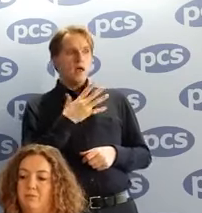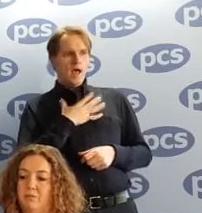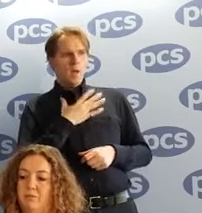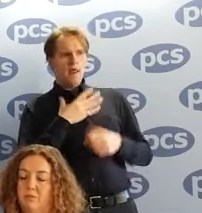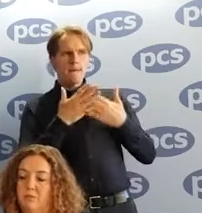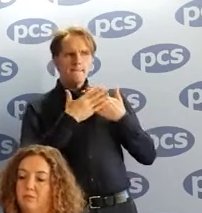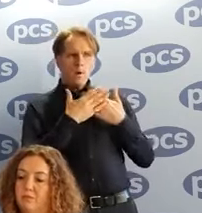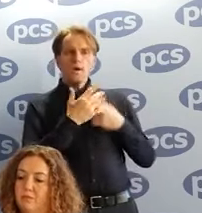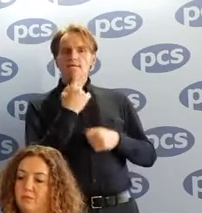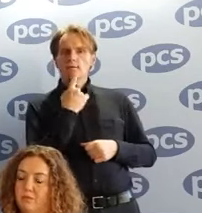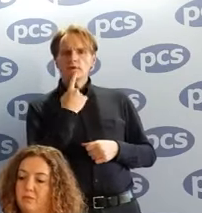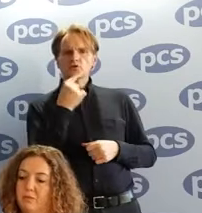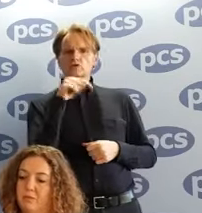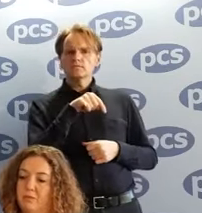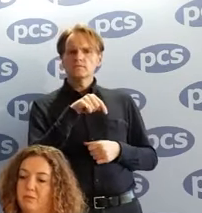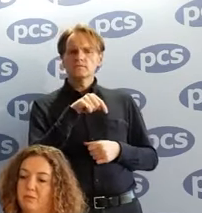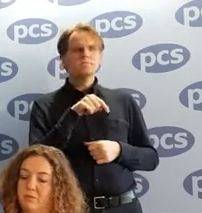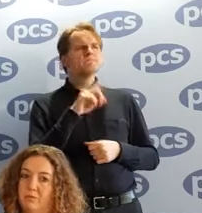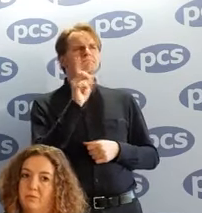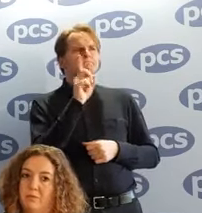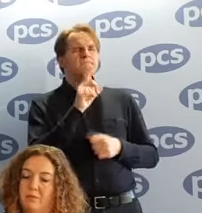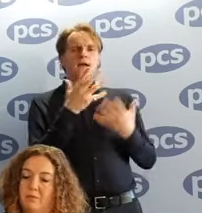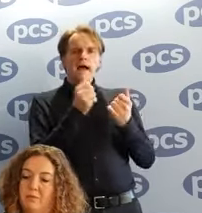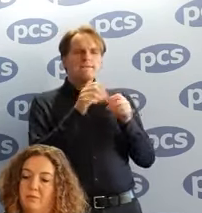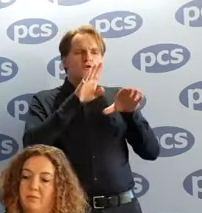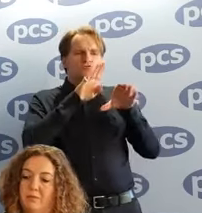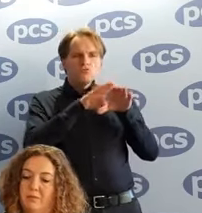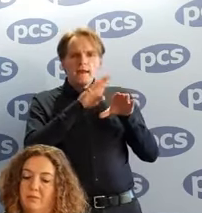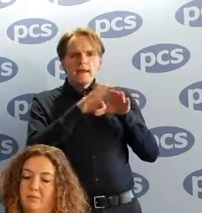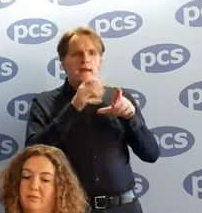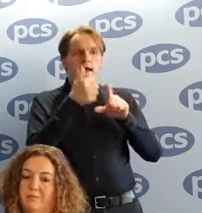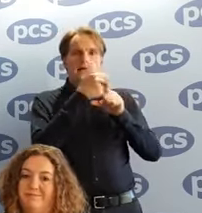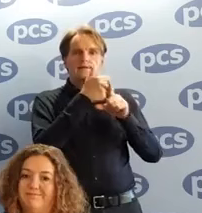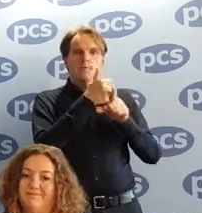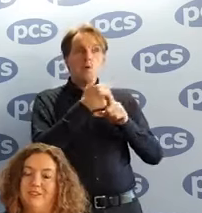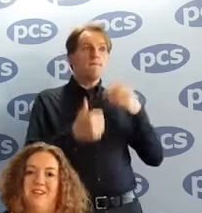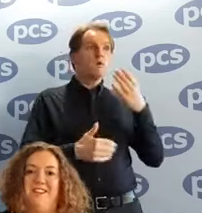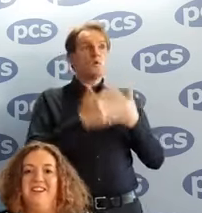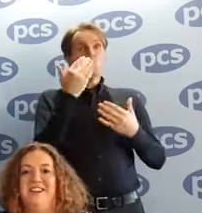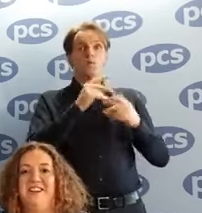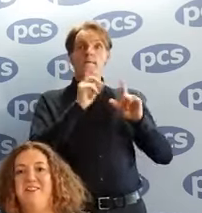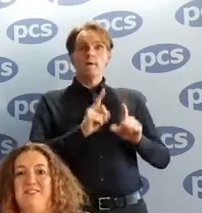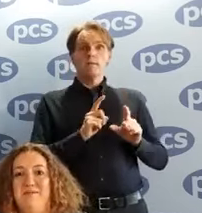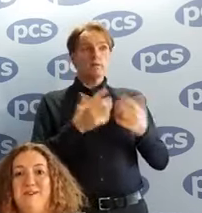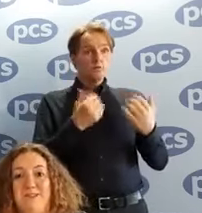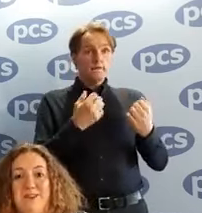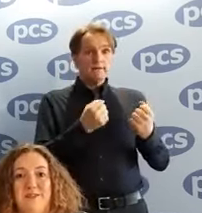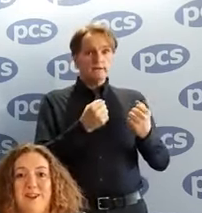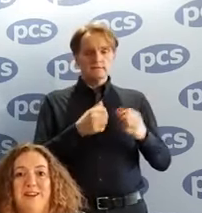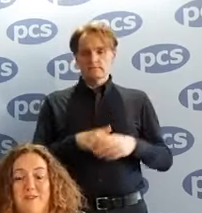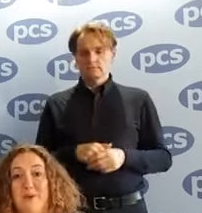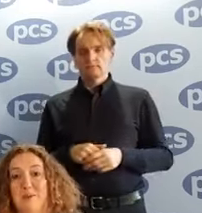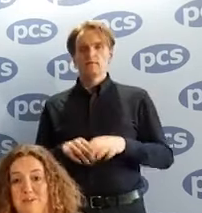question is - is there any training or support available for new people wanting to get involved? Kirsty, we're absolutely crying out to have people